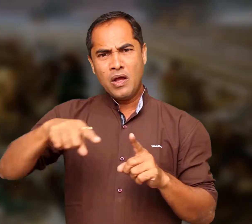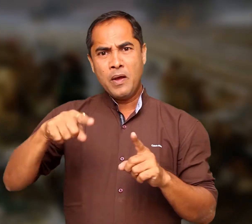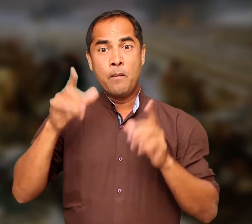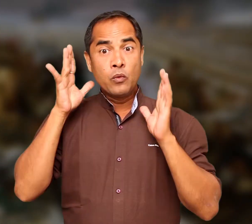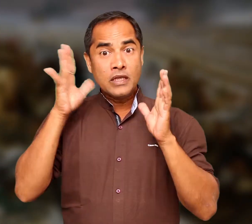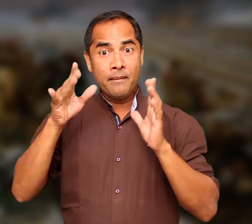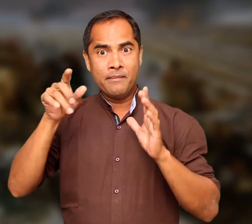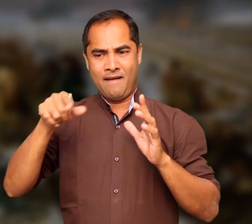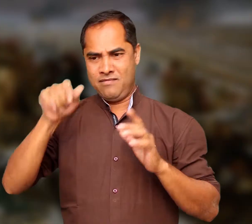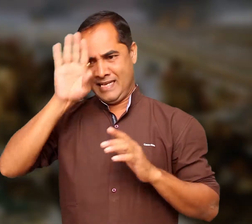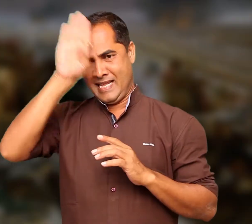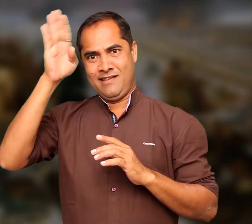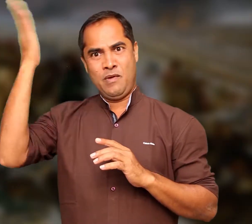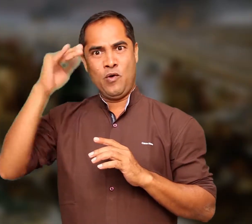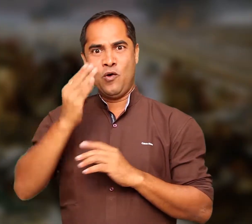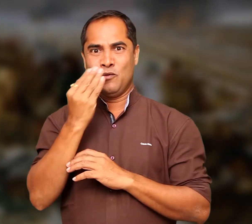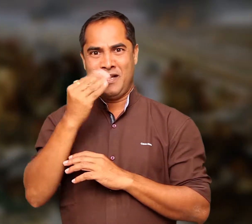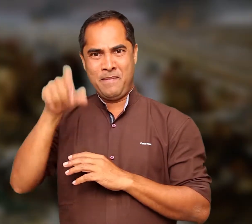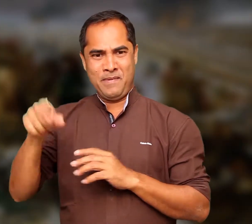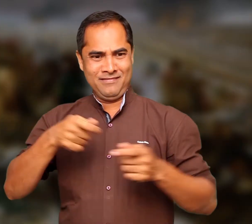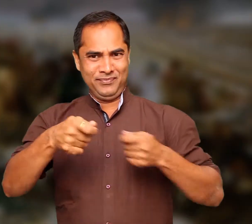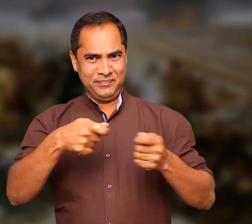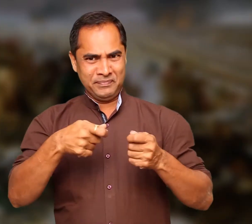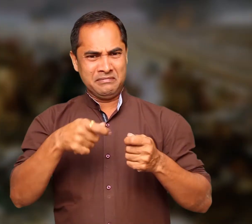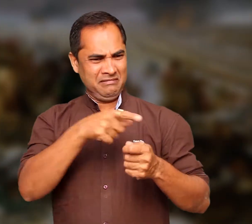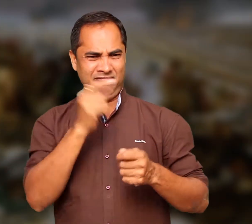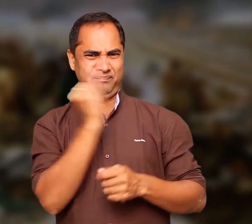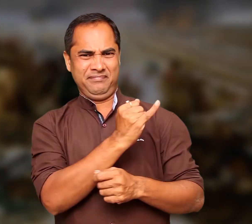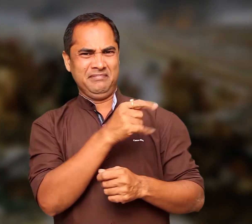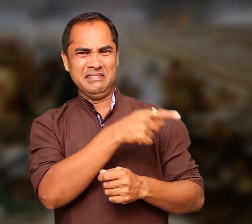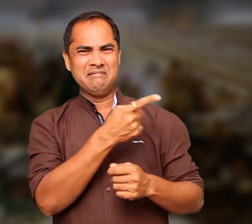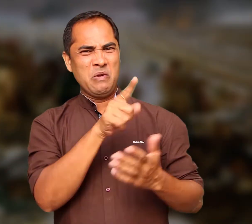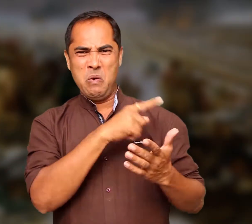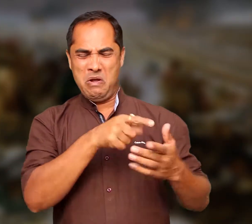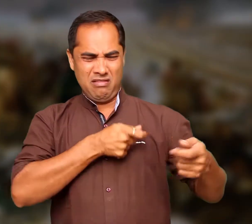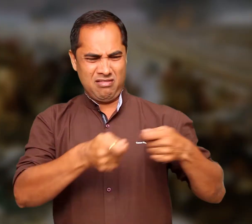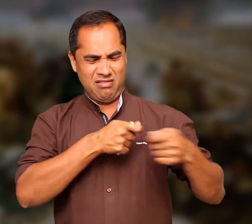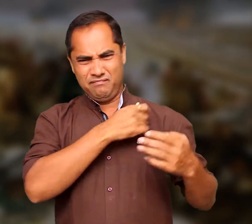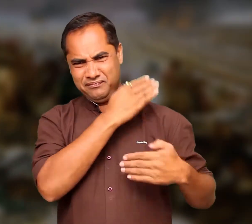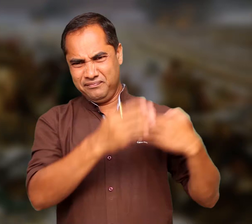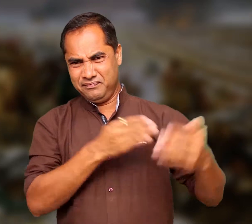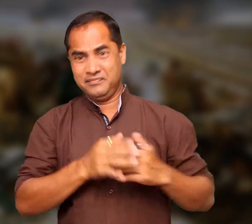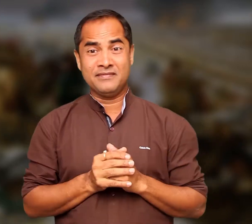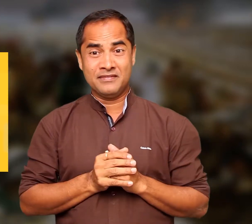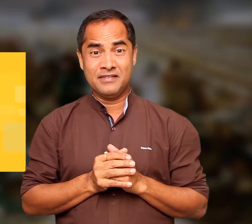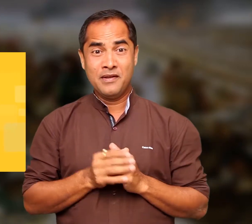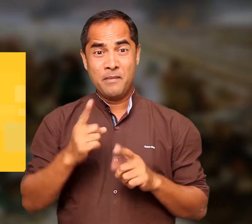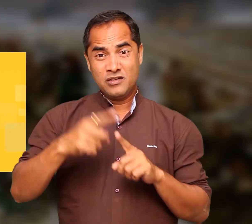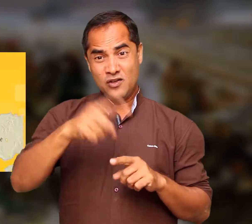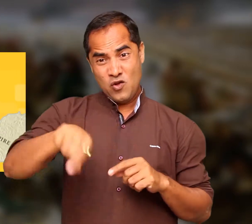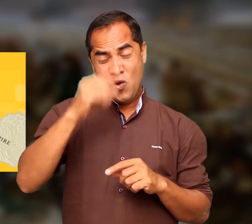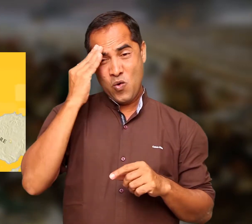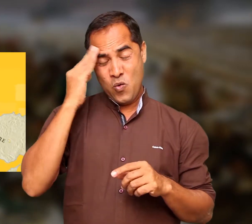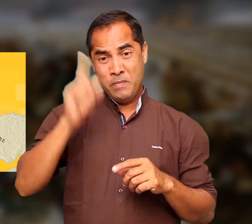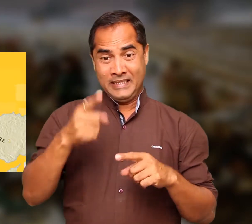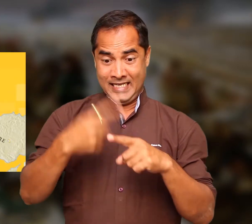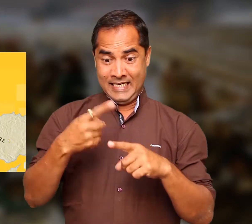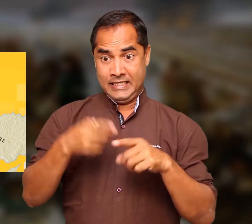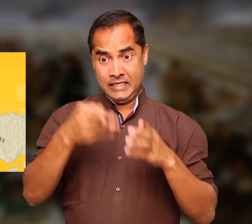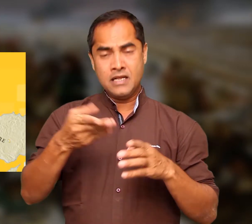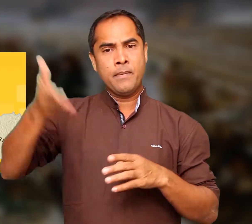empire. It is important to note that Greece had been part of the Ottoman